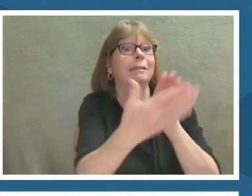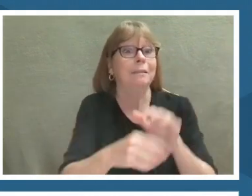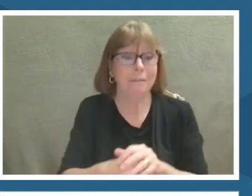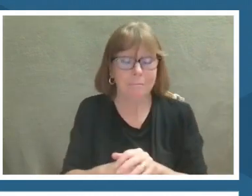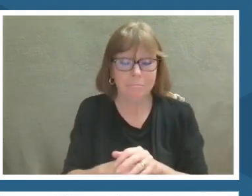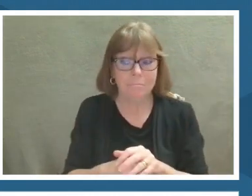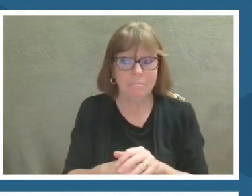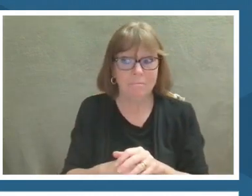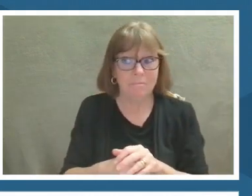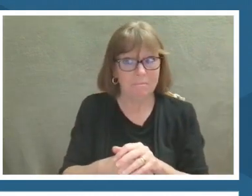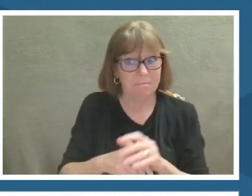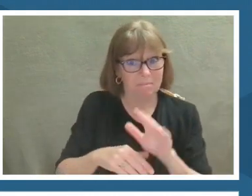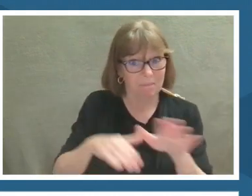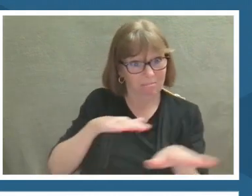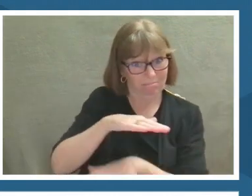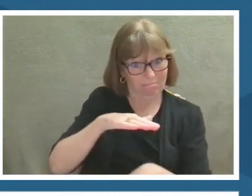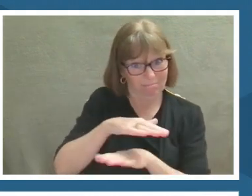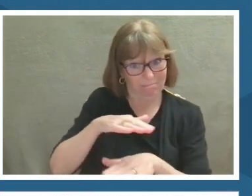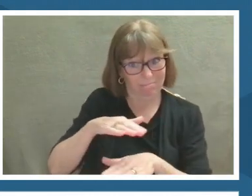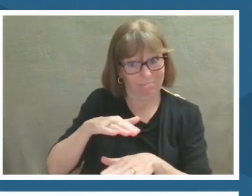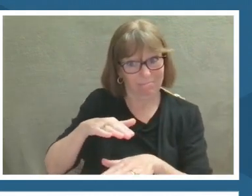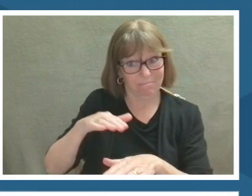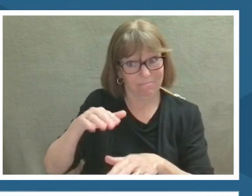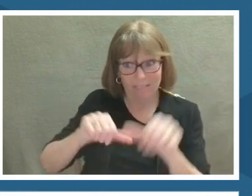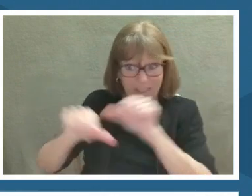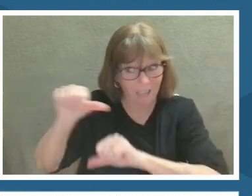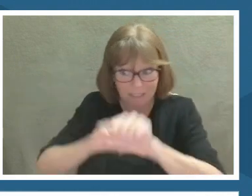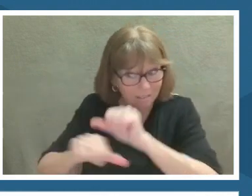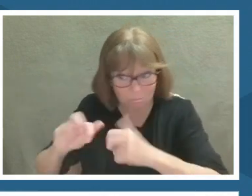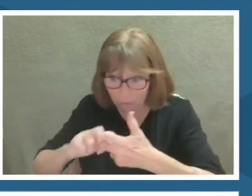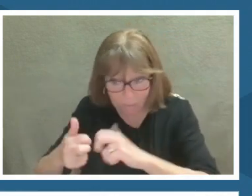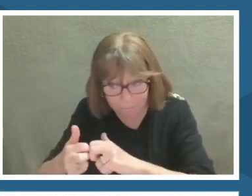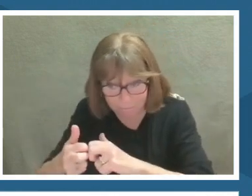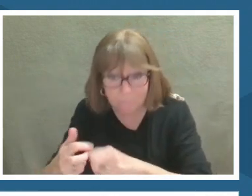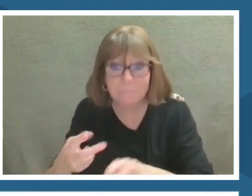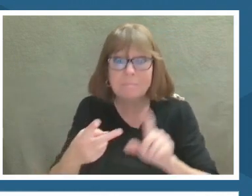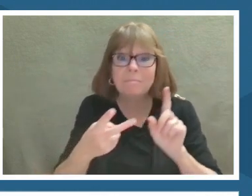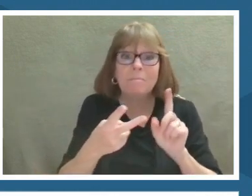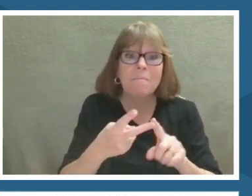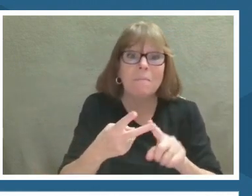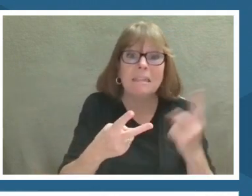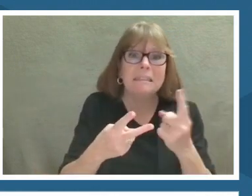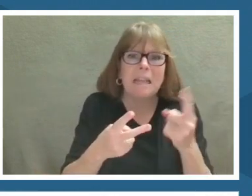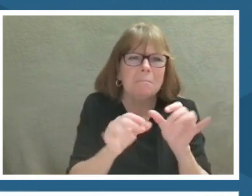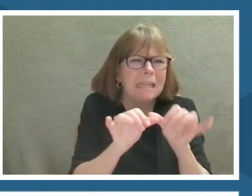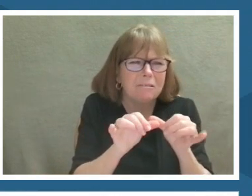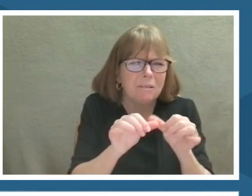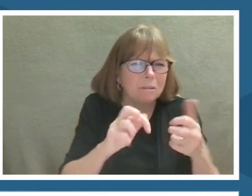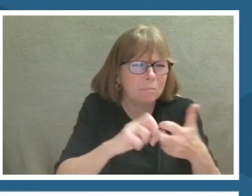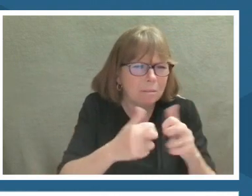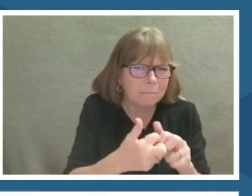an engineering problem or a pressing societal need